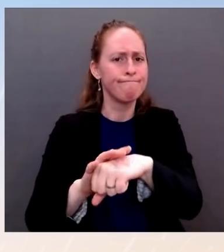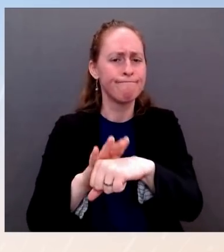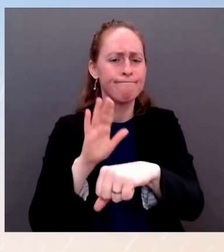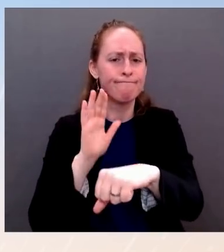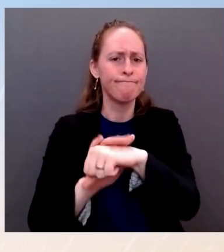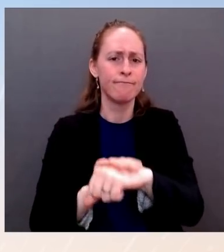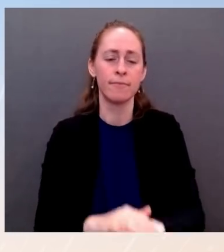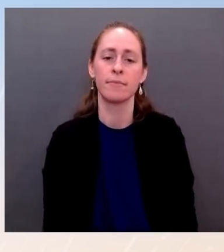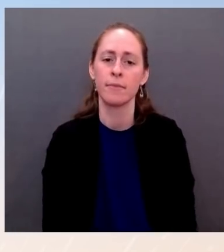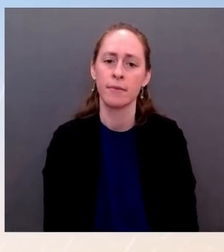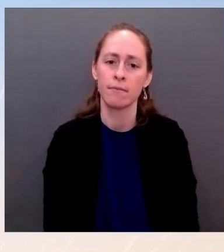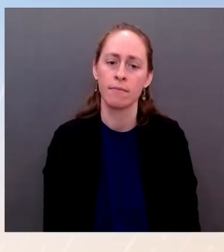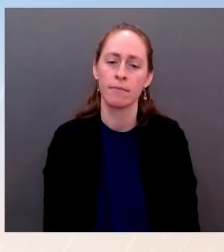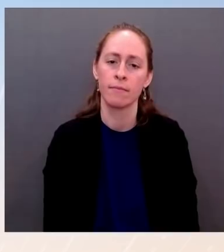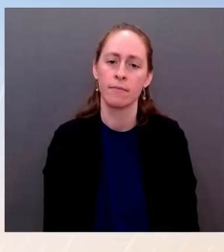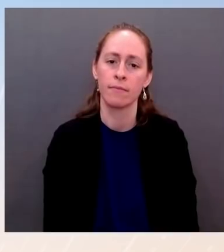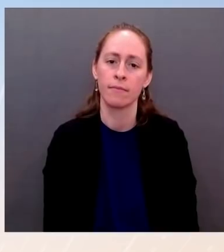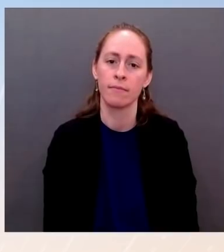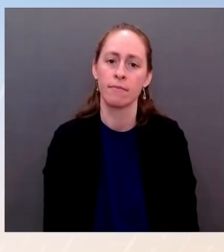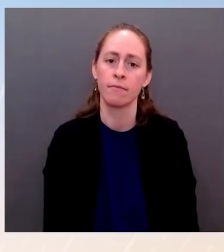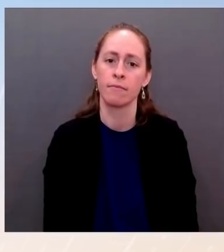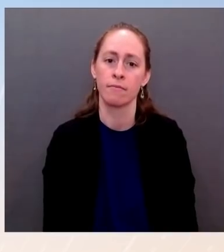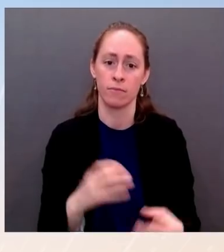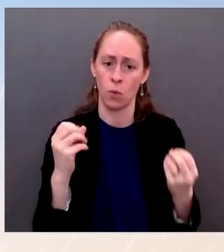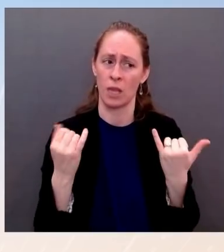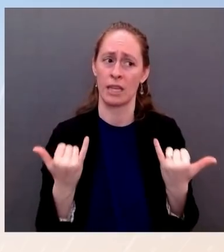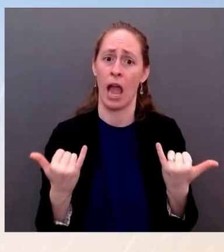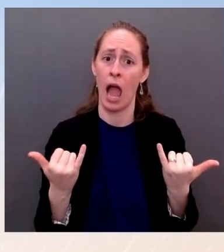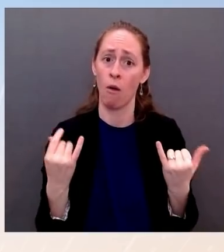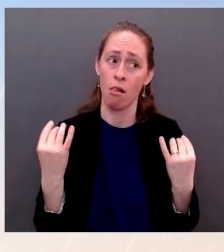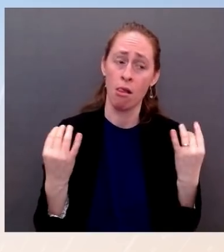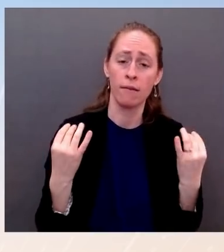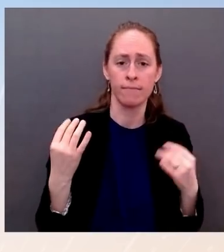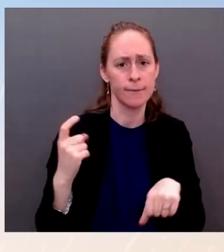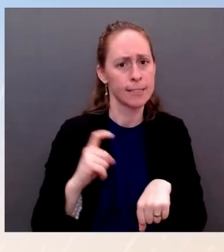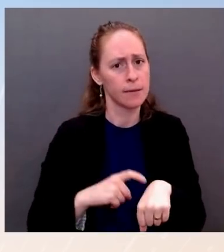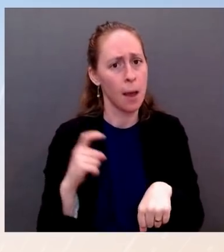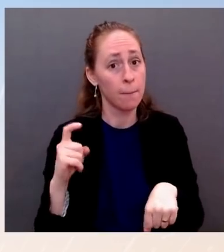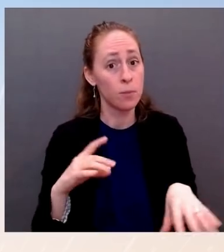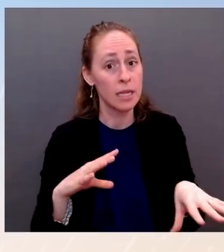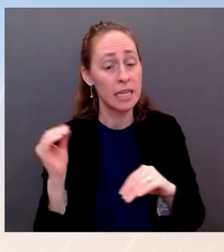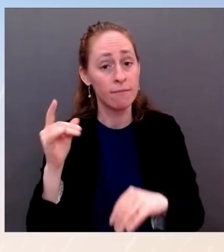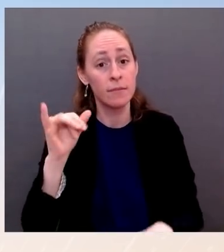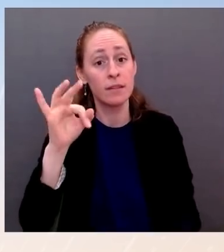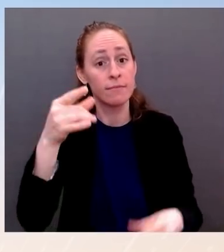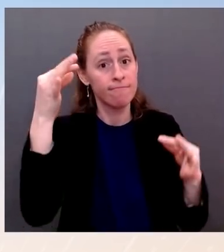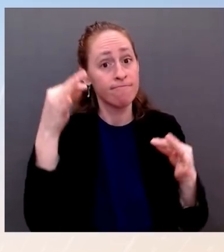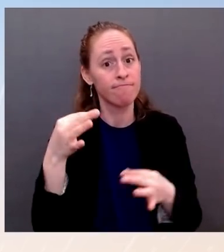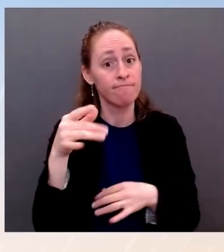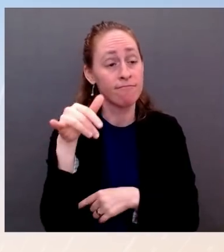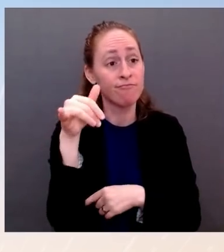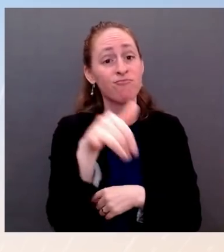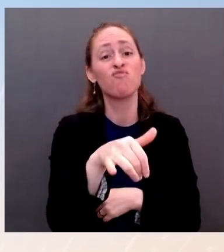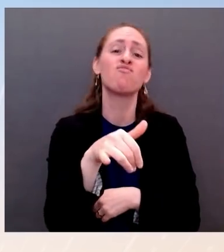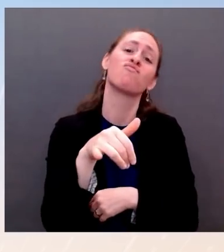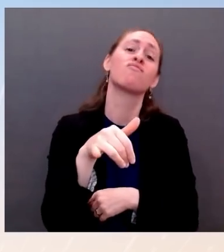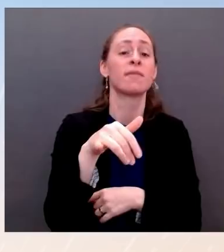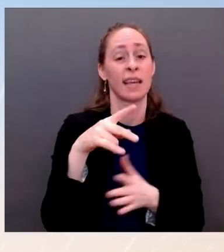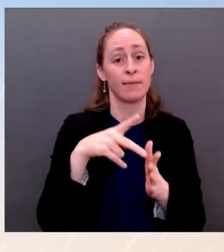If you stay, you are assuming risk with no guarantee that there will be any other opportunity to leave